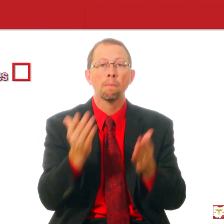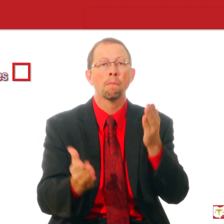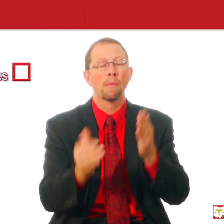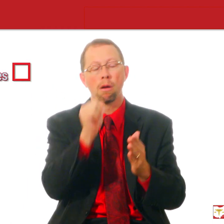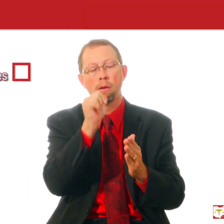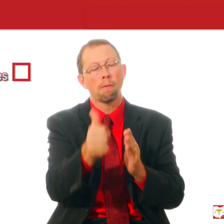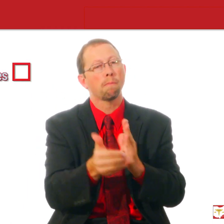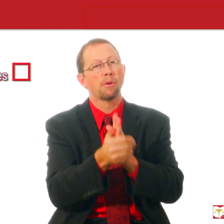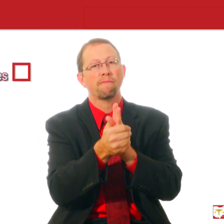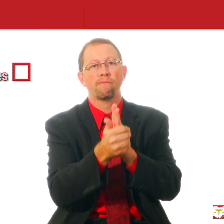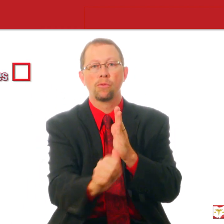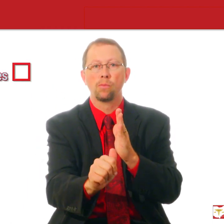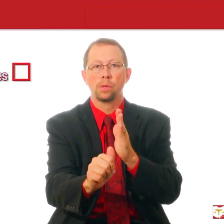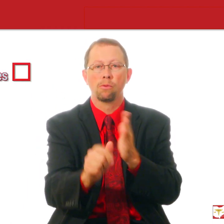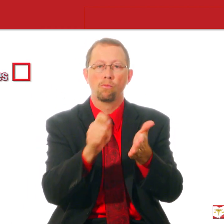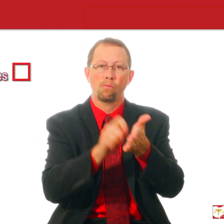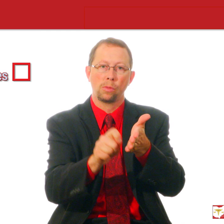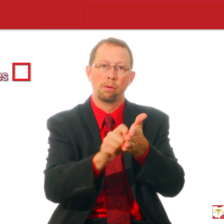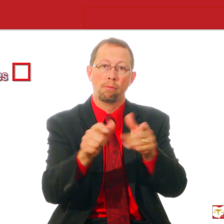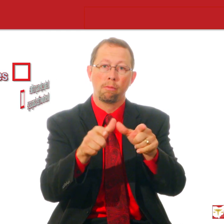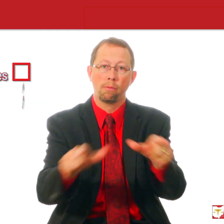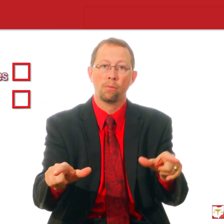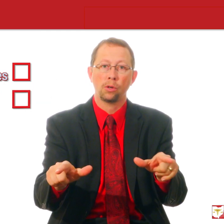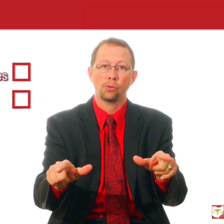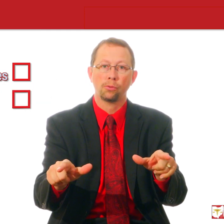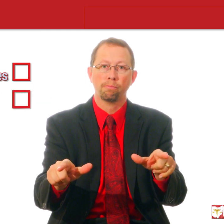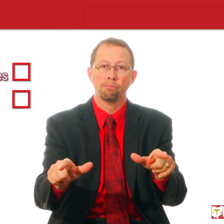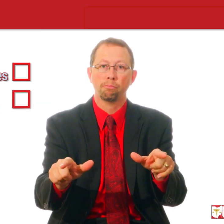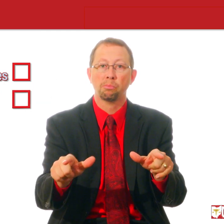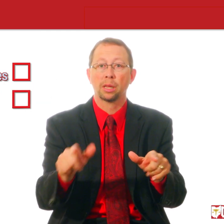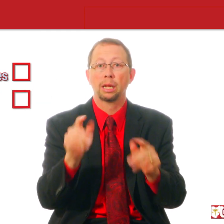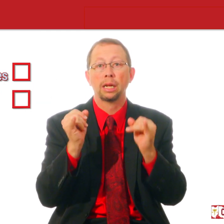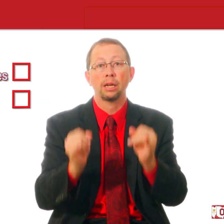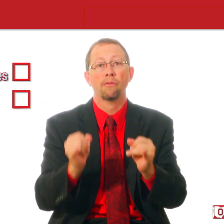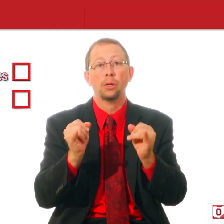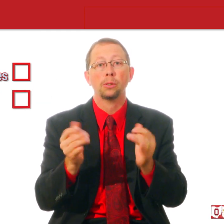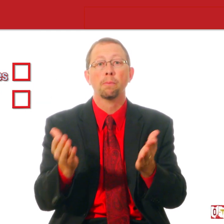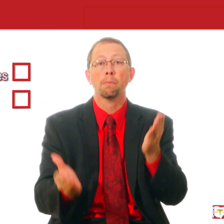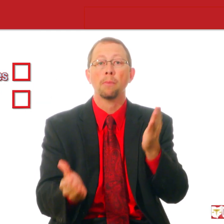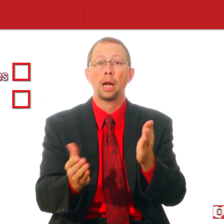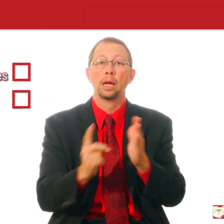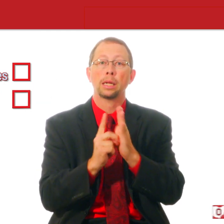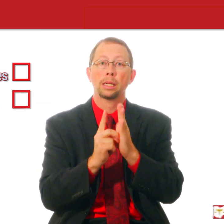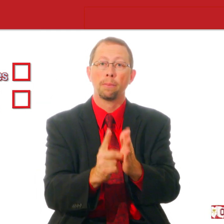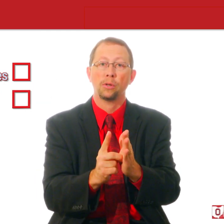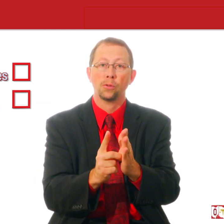A person who is deaf might not be fluent with written language.